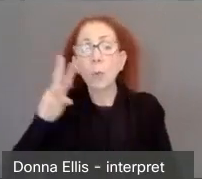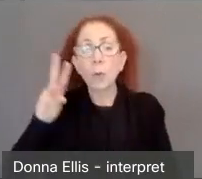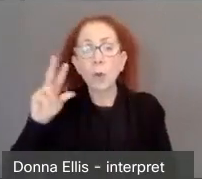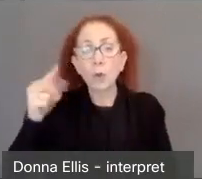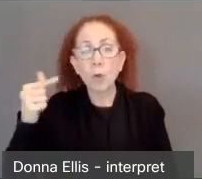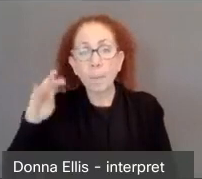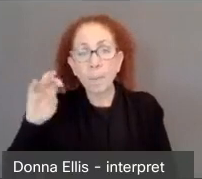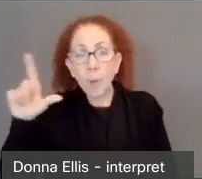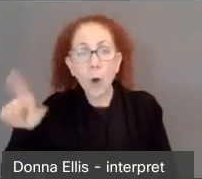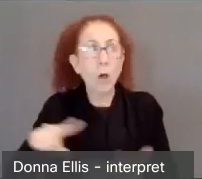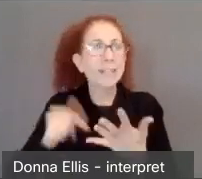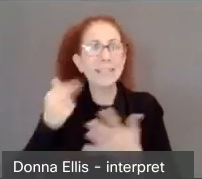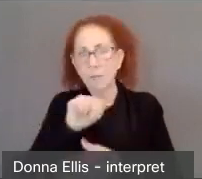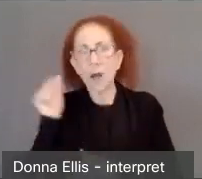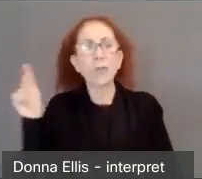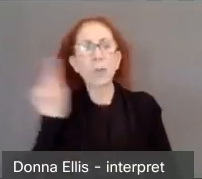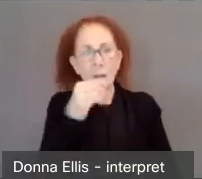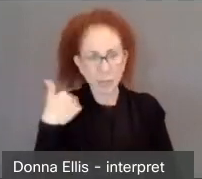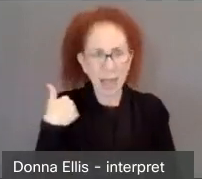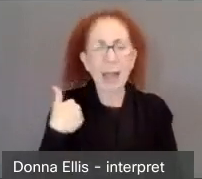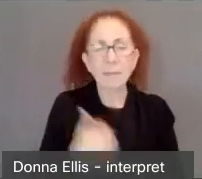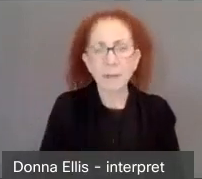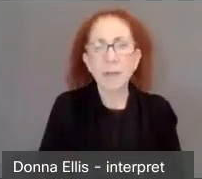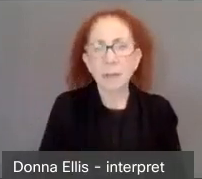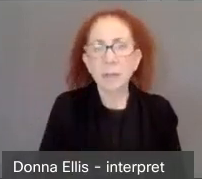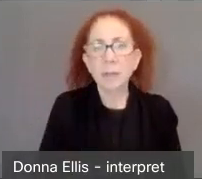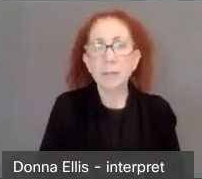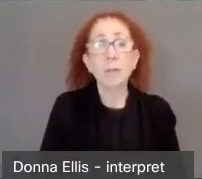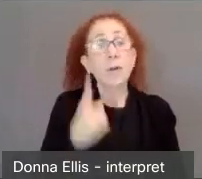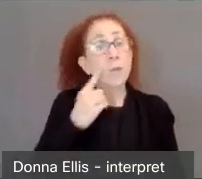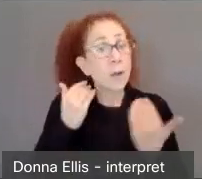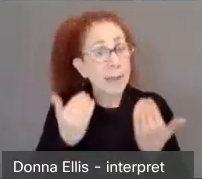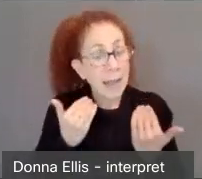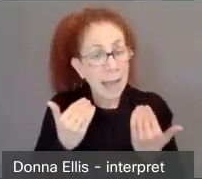as several other locations. So in the meantime, you know, I don't know if we will end up doing